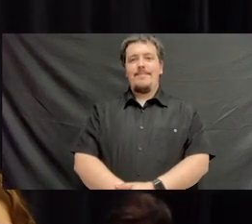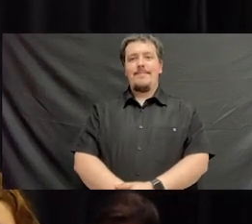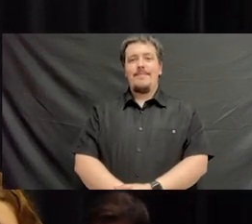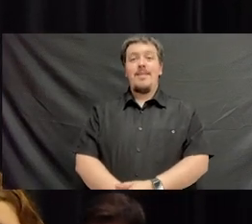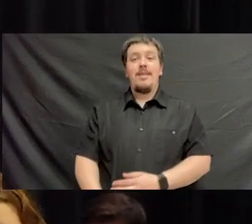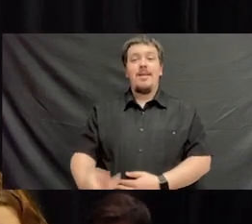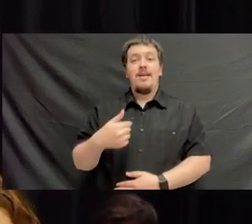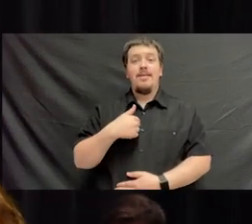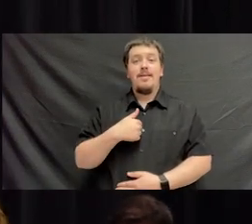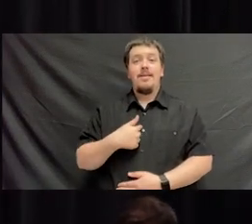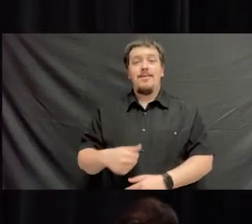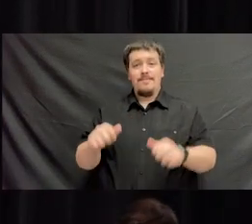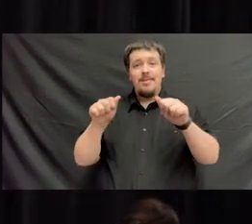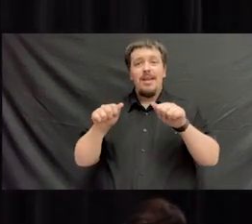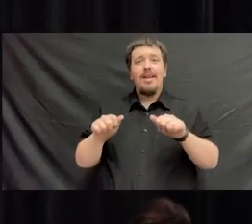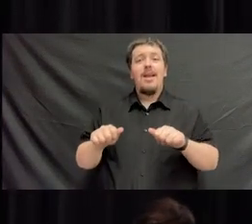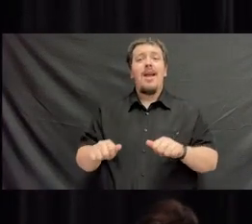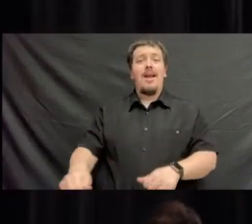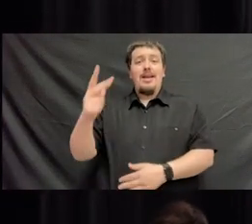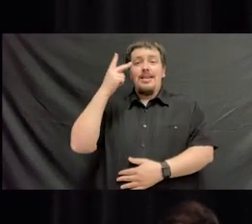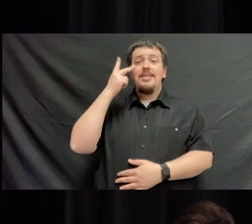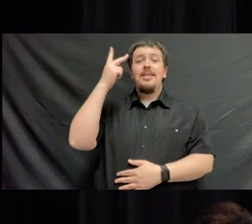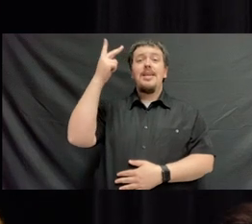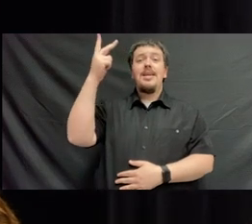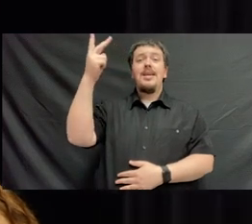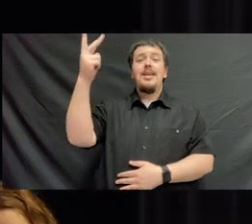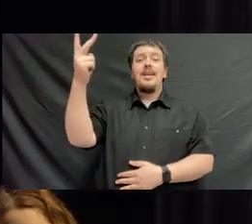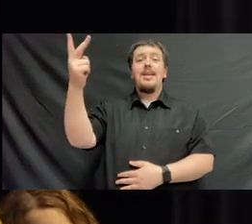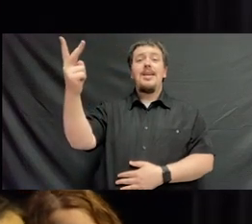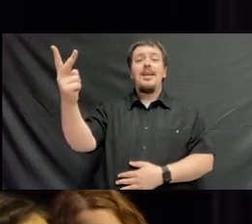I can see the light